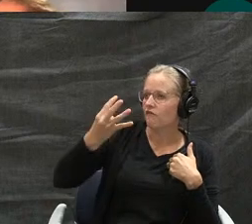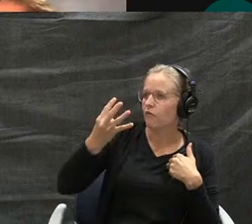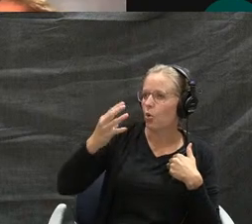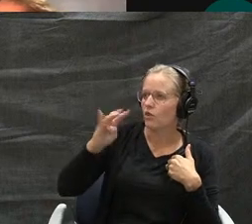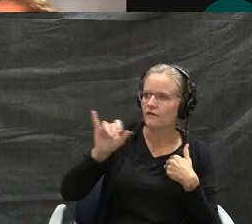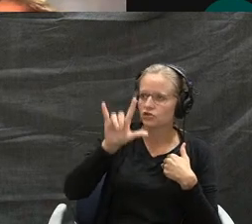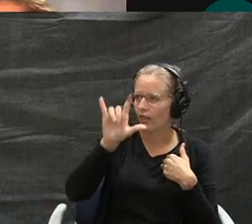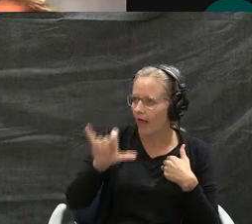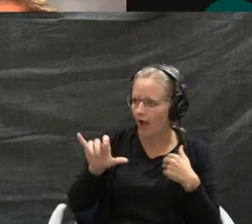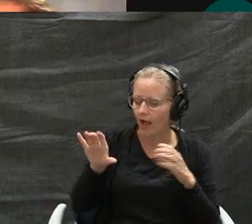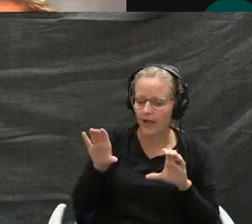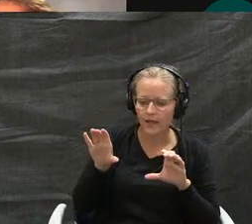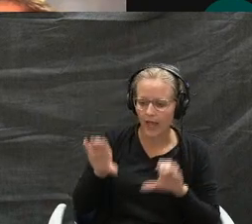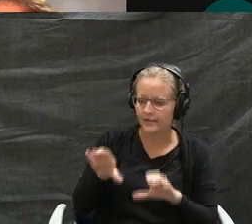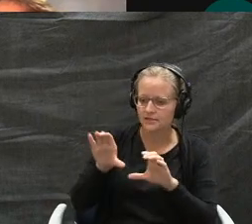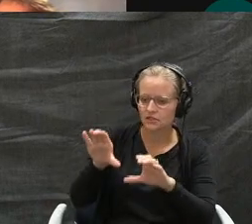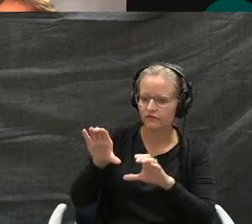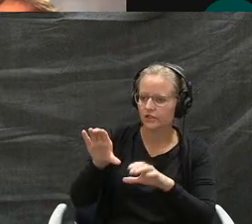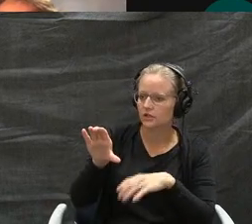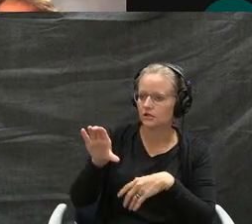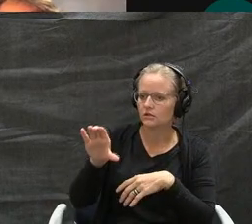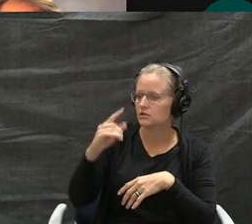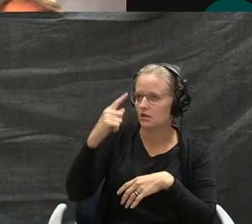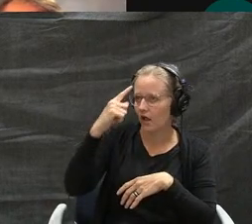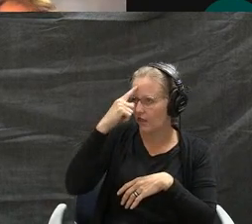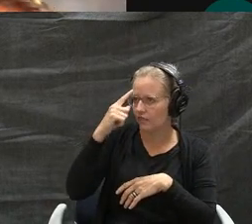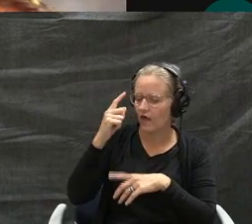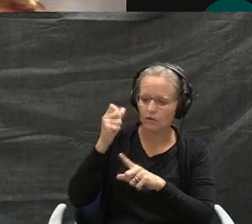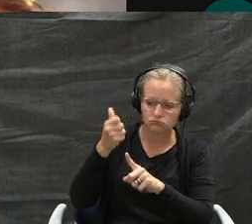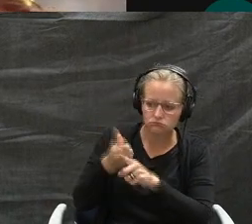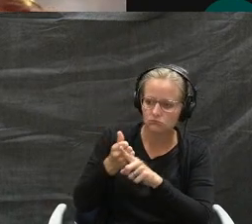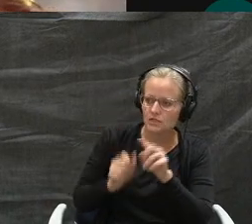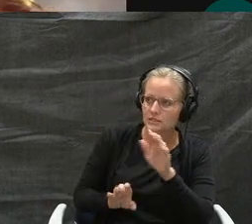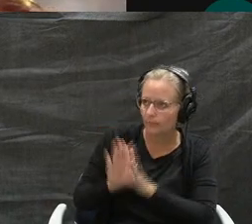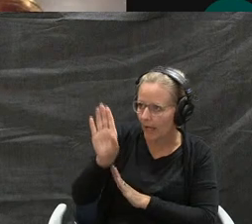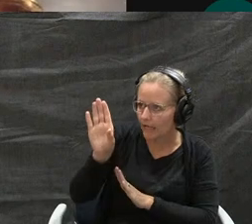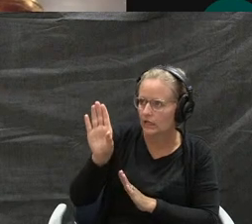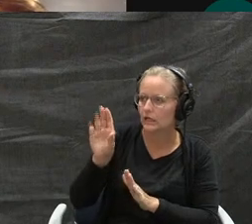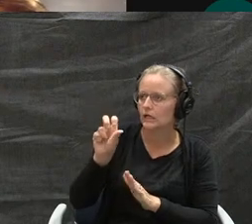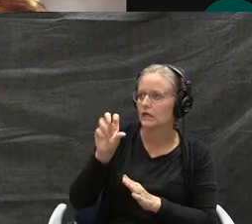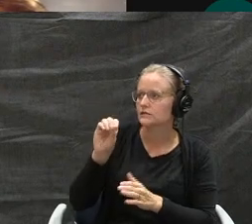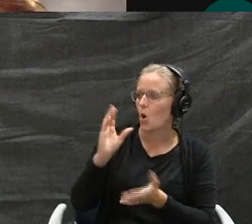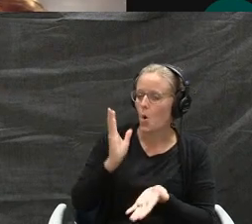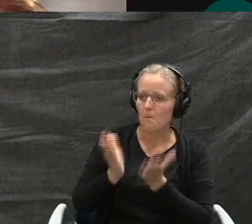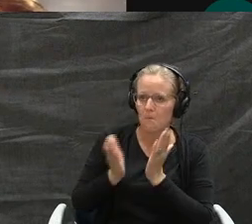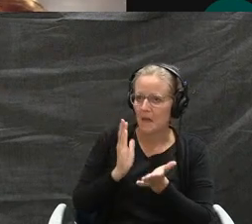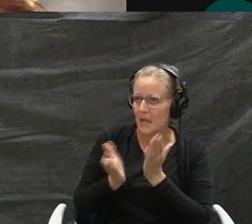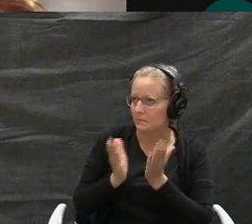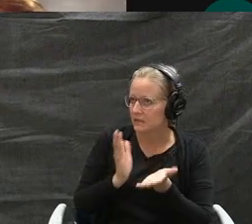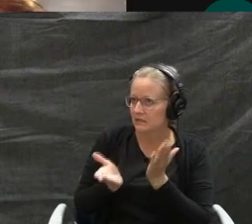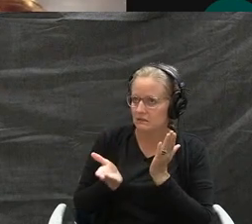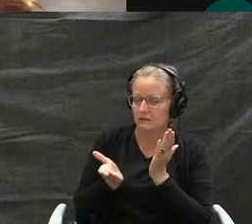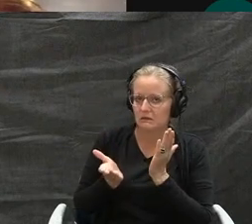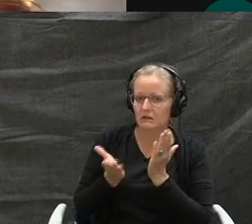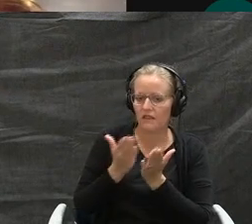that they said were potentially cause and spikes. I was just wanting to the extent that that things did evolve and an